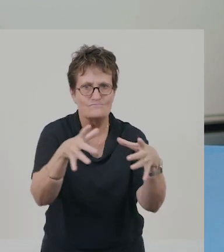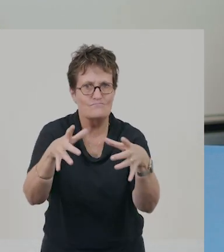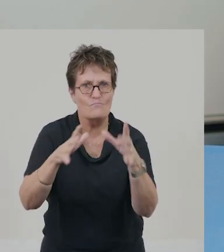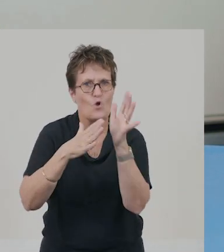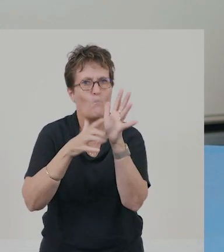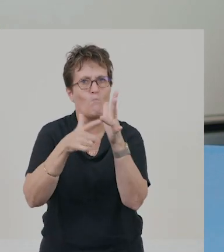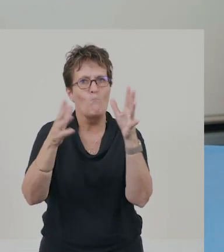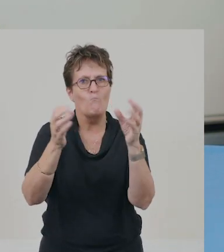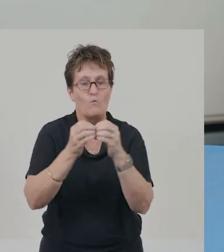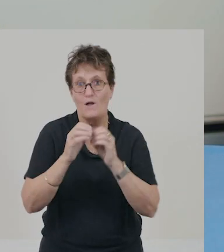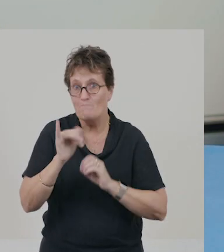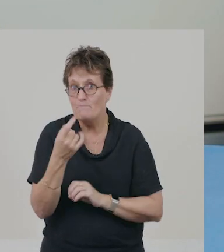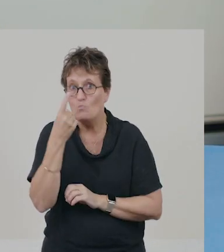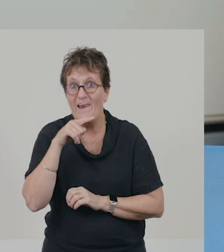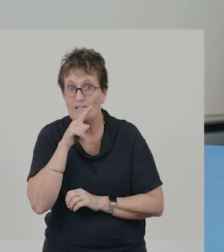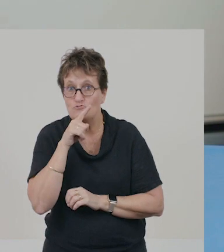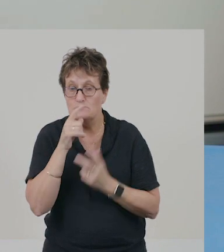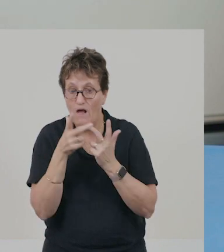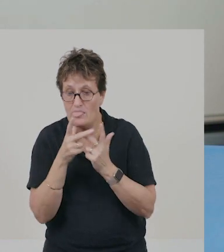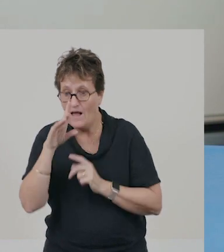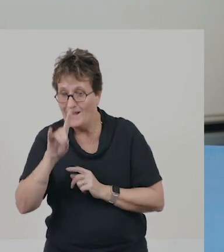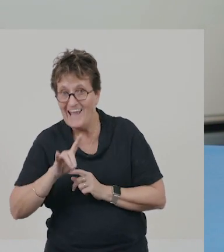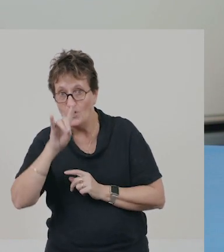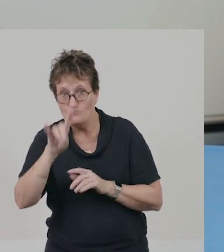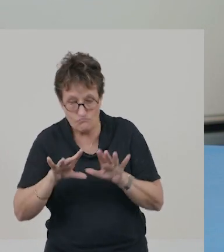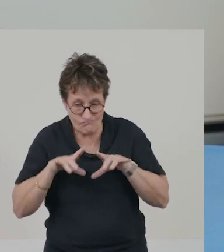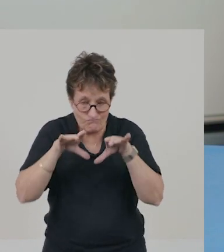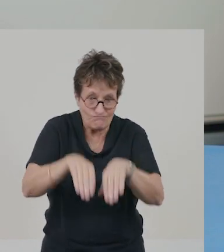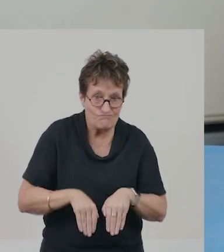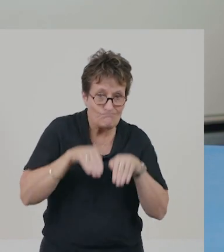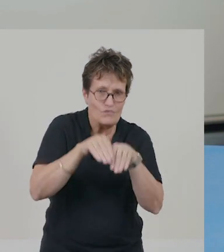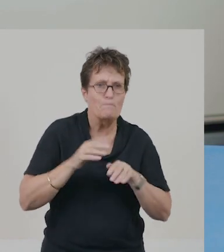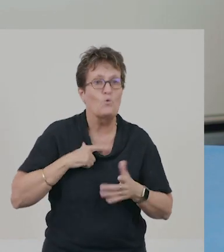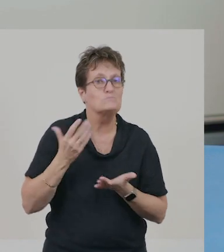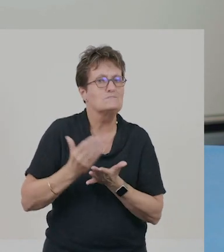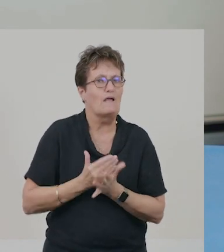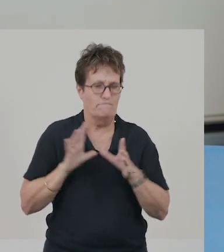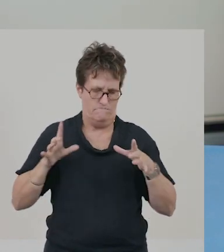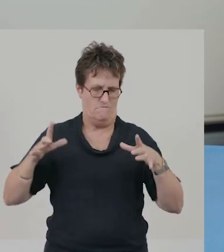called 'mobs', with 100 other kangaroos, because there is safety in numbers.